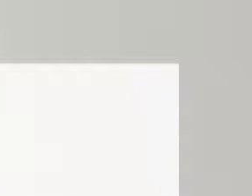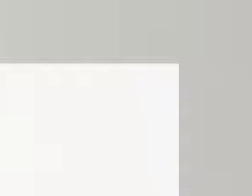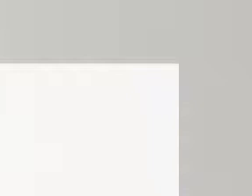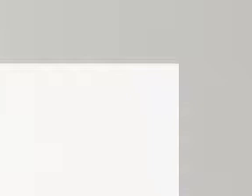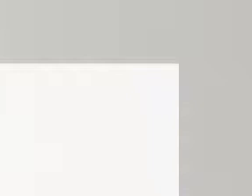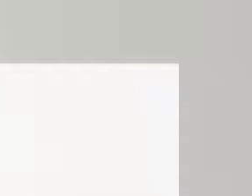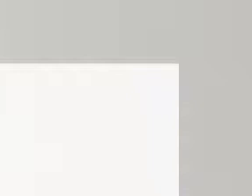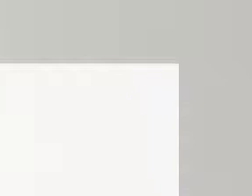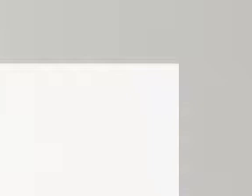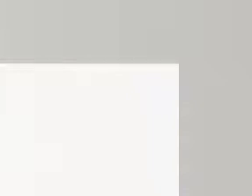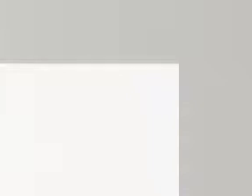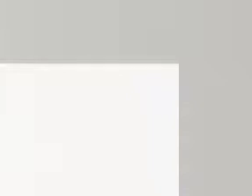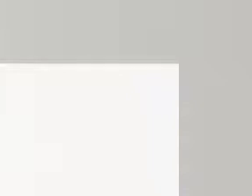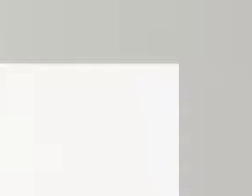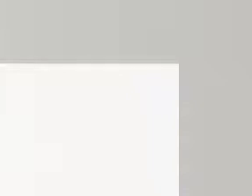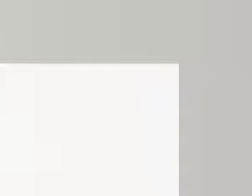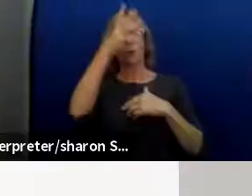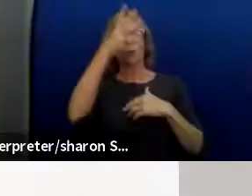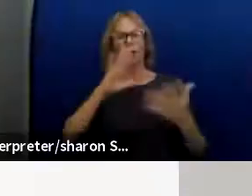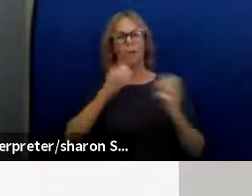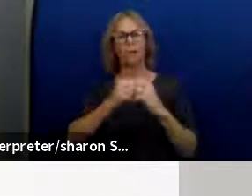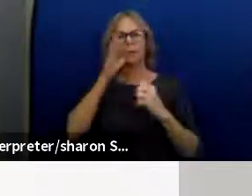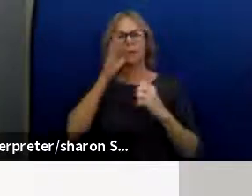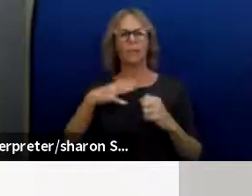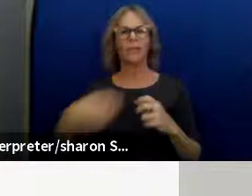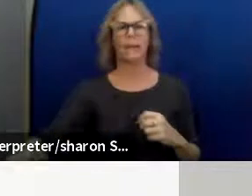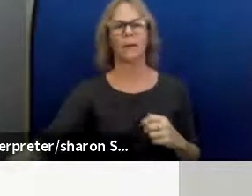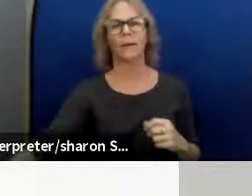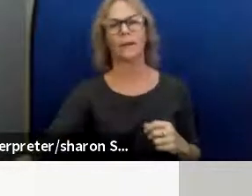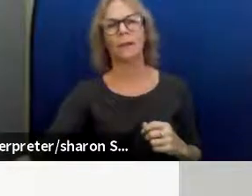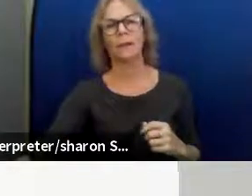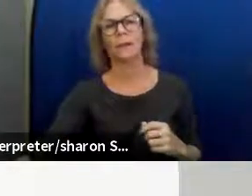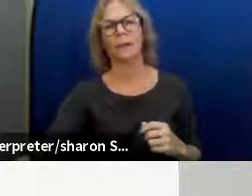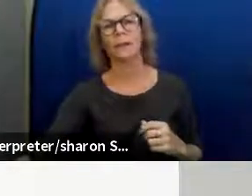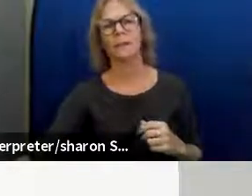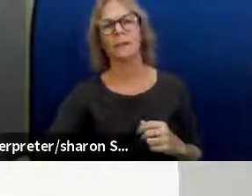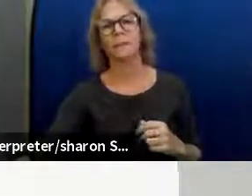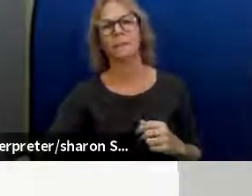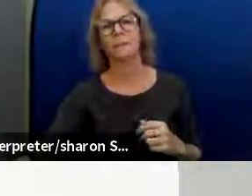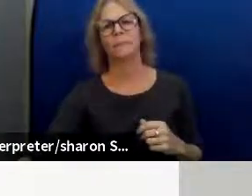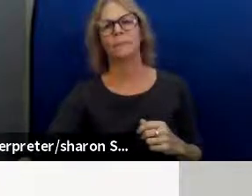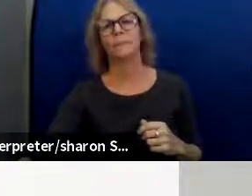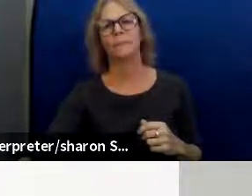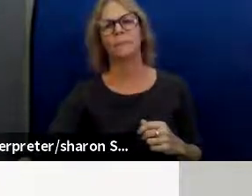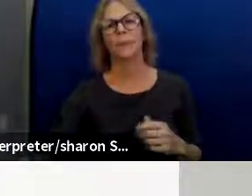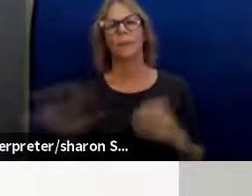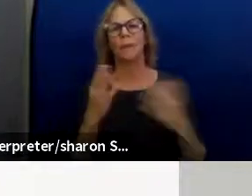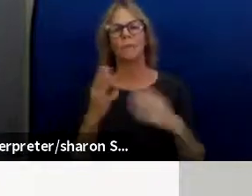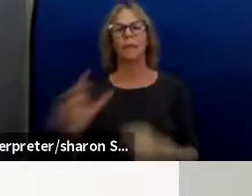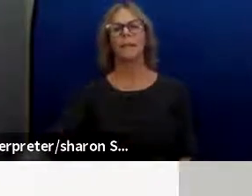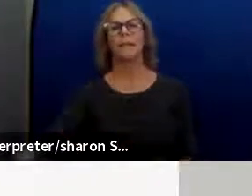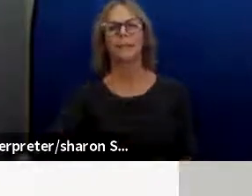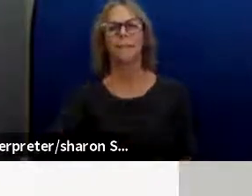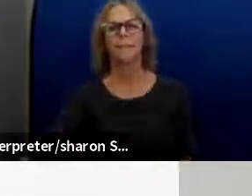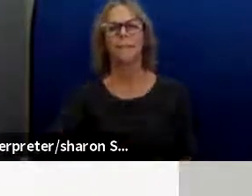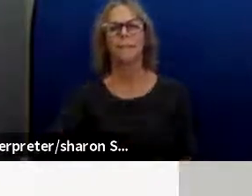male versus female. So an intersex person might be someone who was born with an enlarged clitoris or a small penis and also a